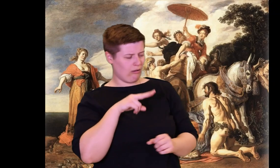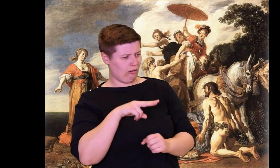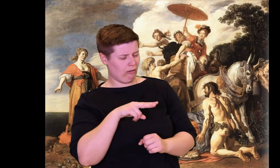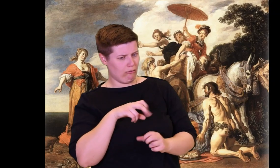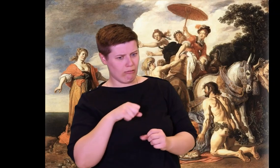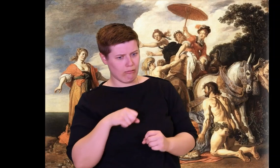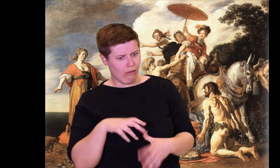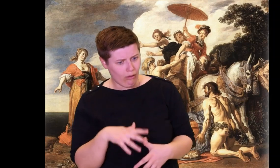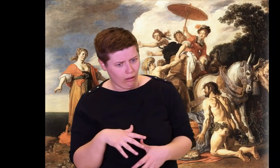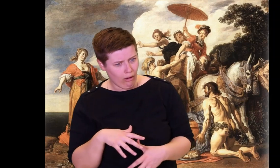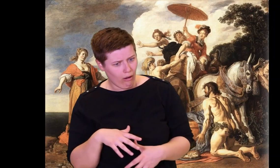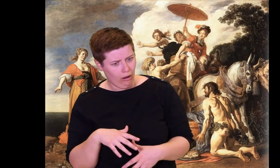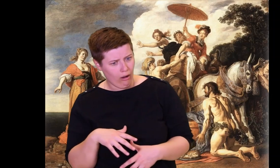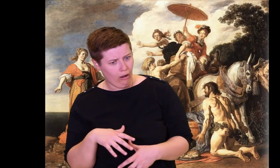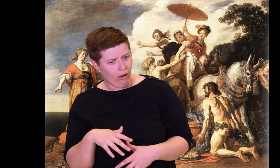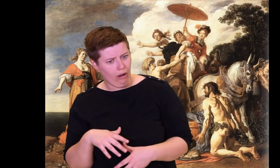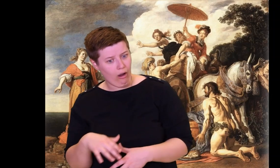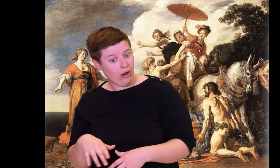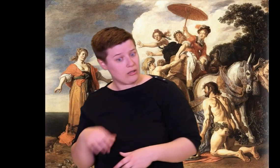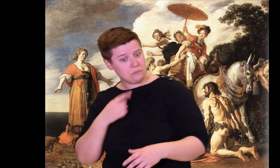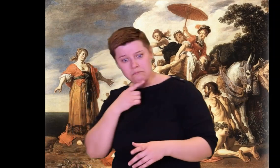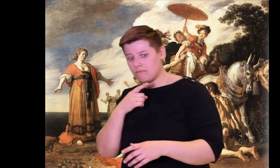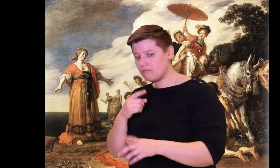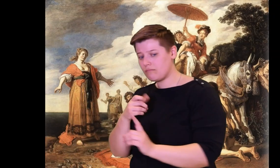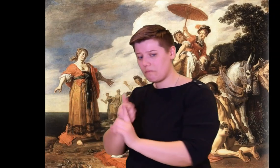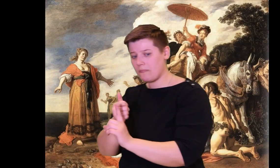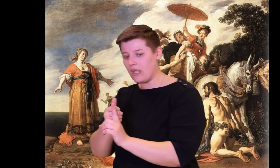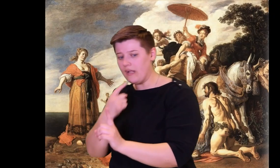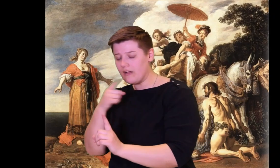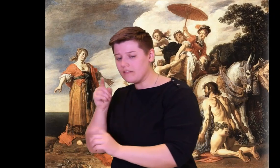The girl was shocked. She told her slaves with tidy hair,